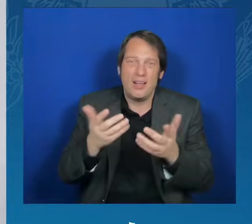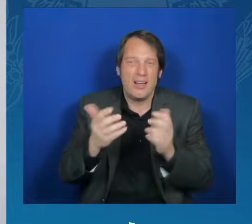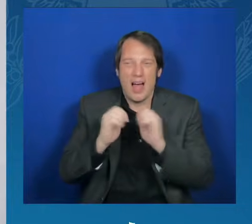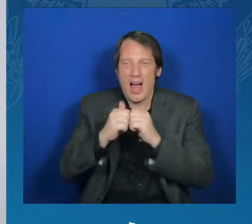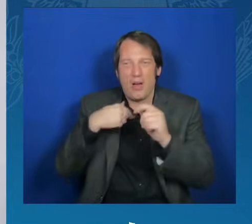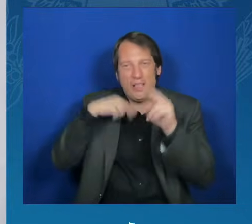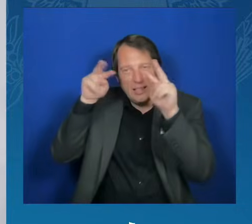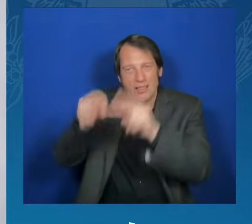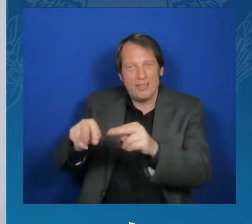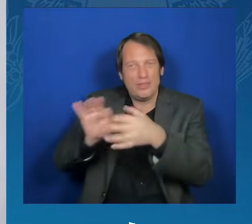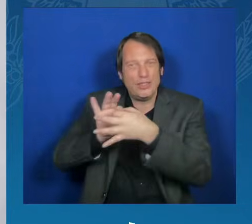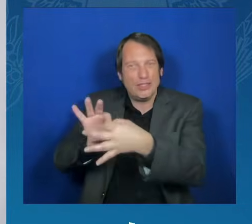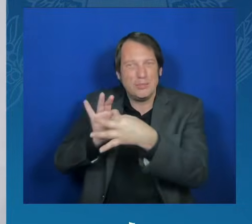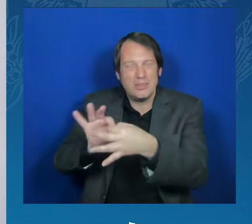to the African nations.